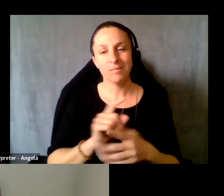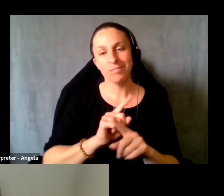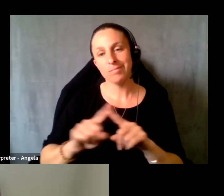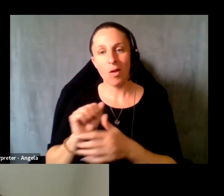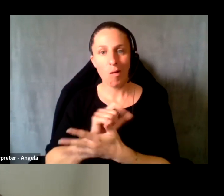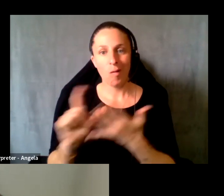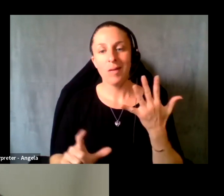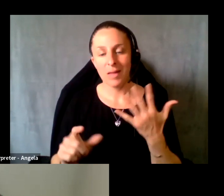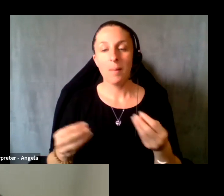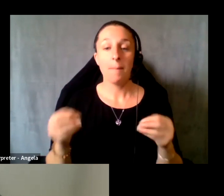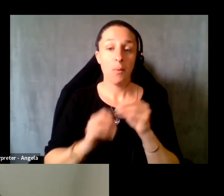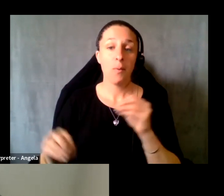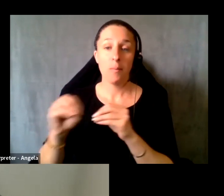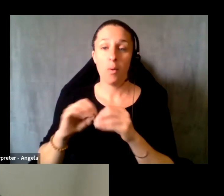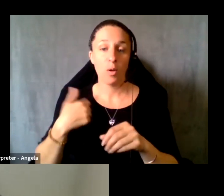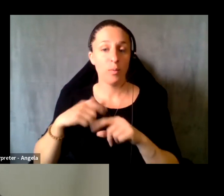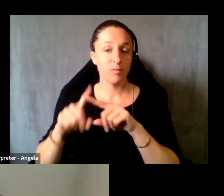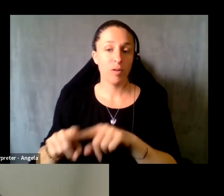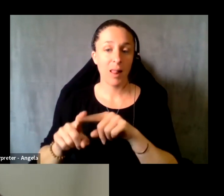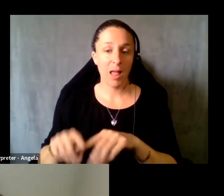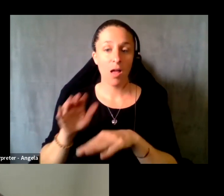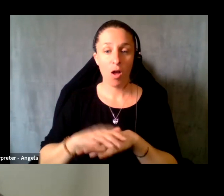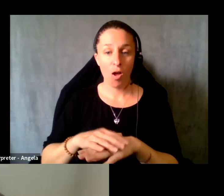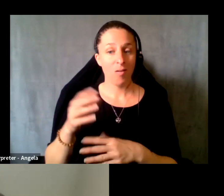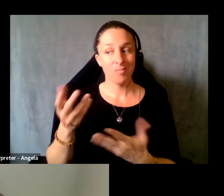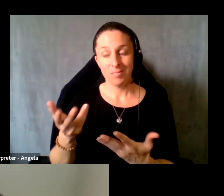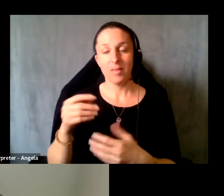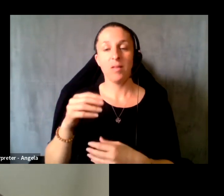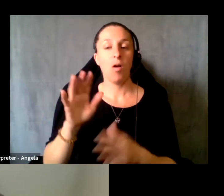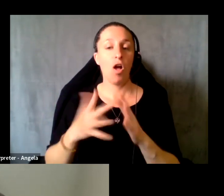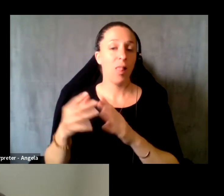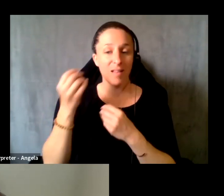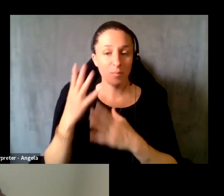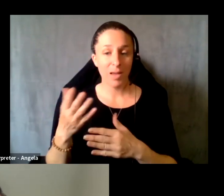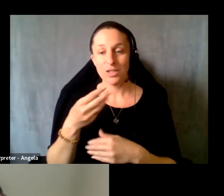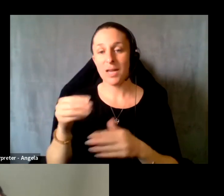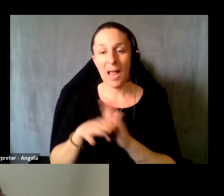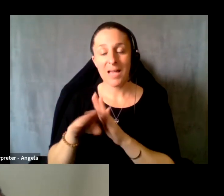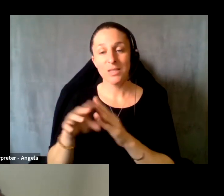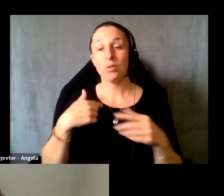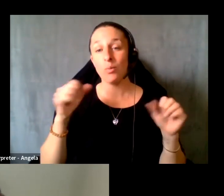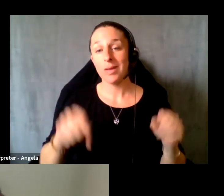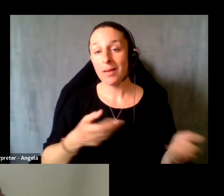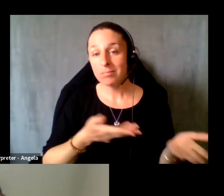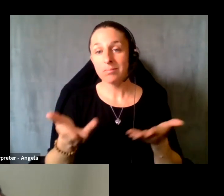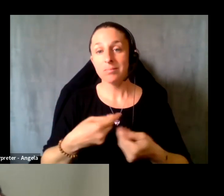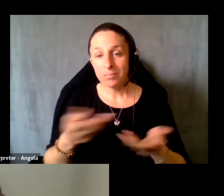are relying on online information and access to deliver those services. So broadband access